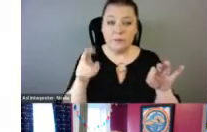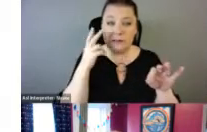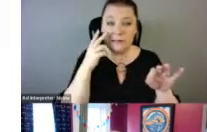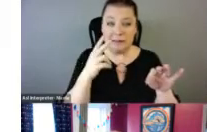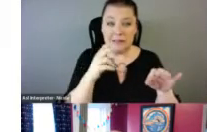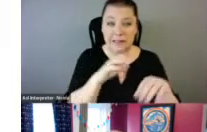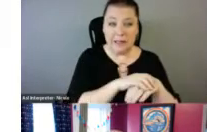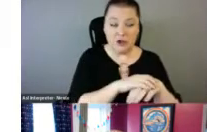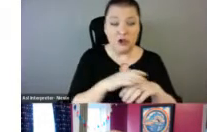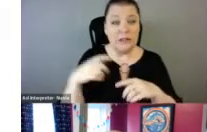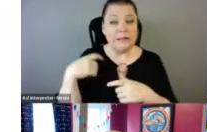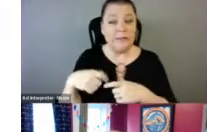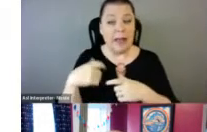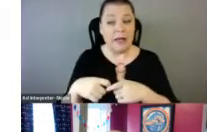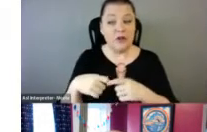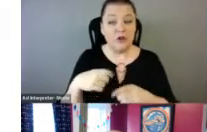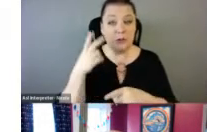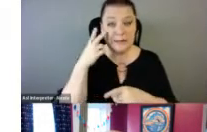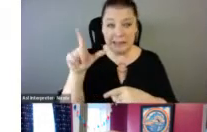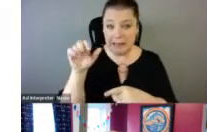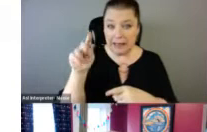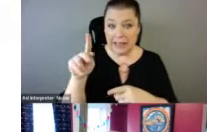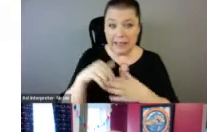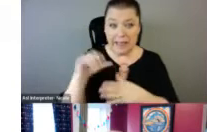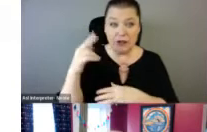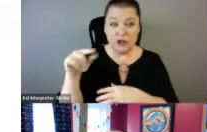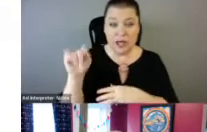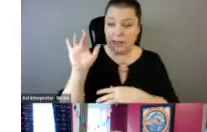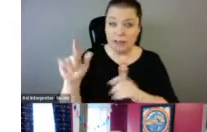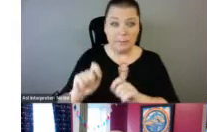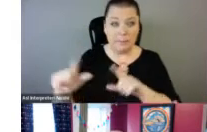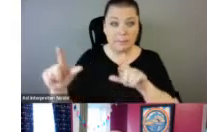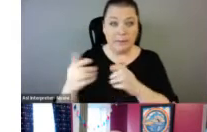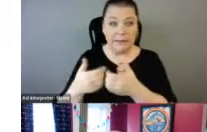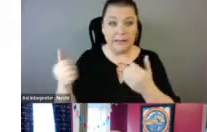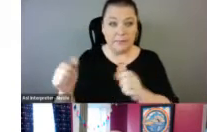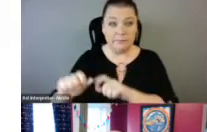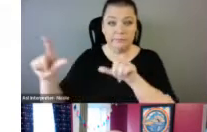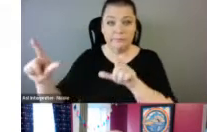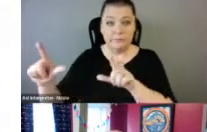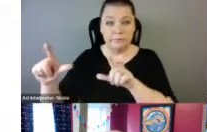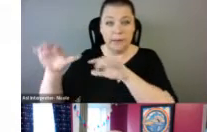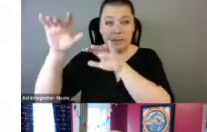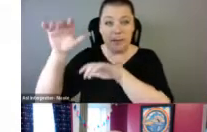there is a link in chat that you can click and that will open up in a separate window. We will